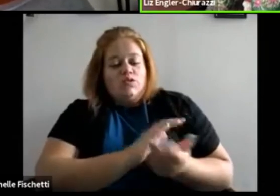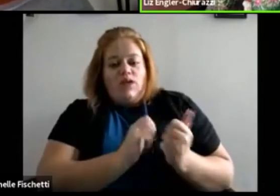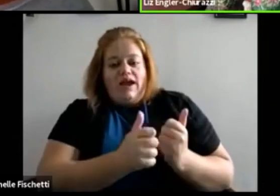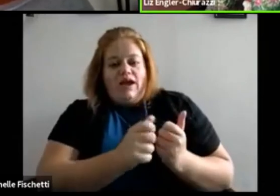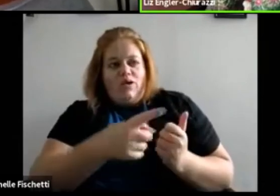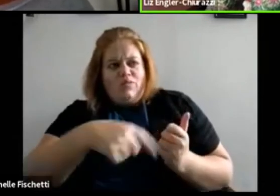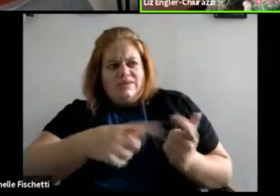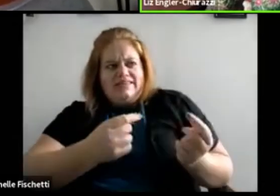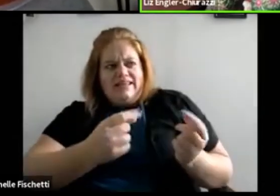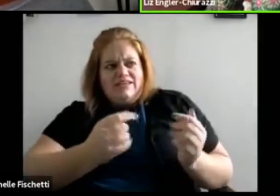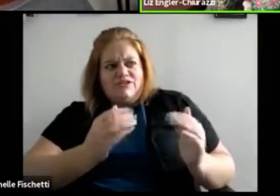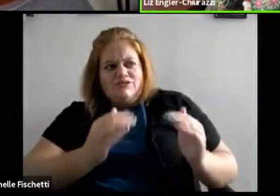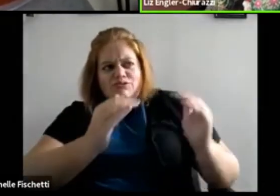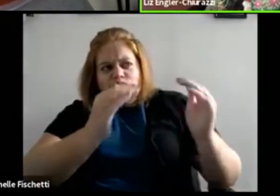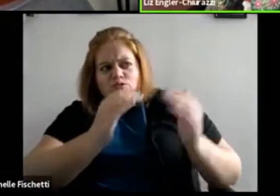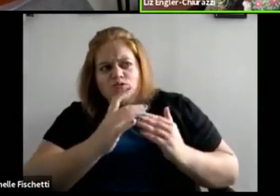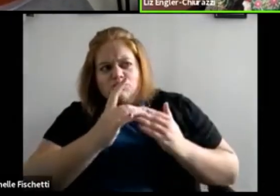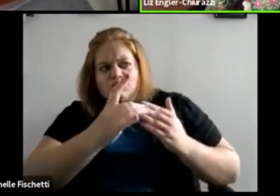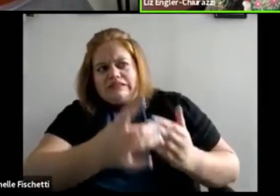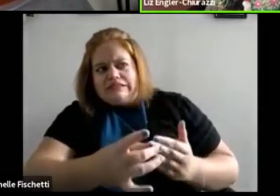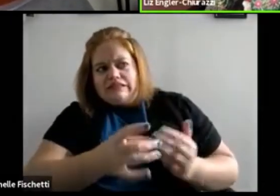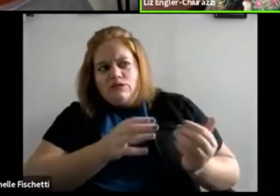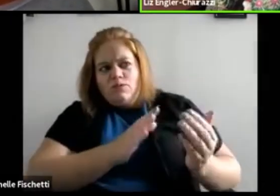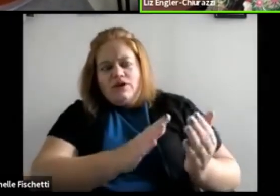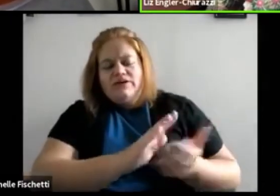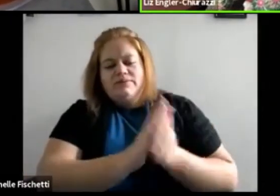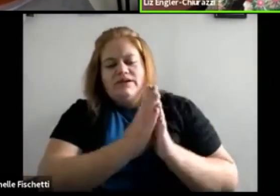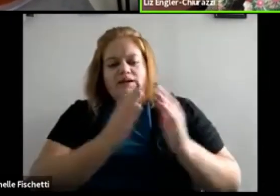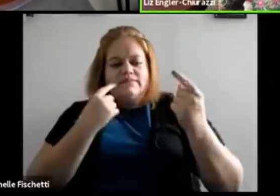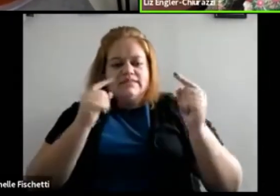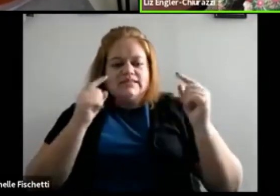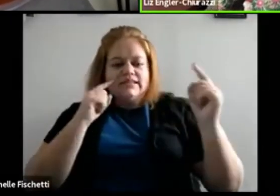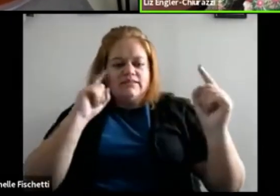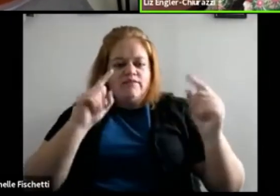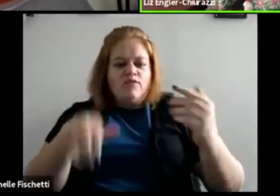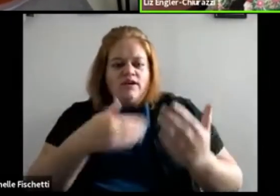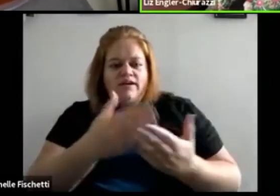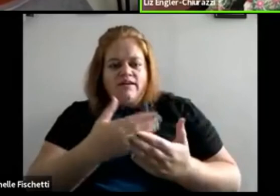they found help them be successful in getting to that place. Once you're in